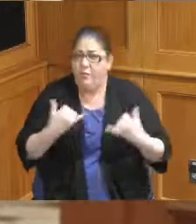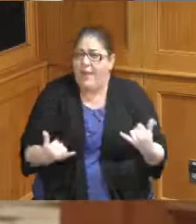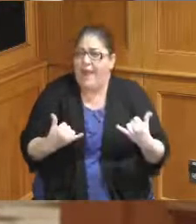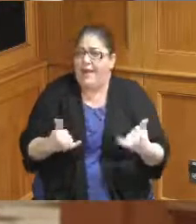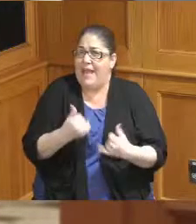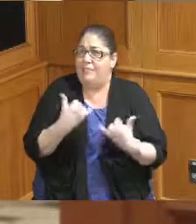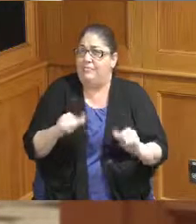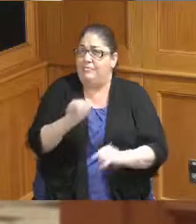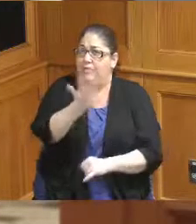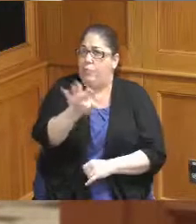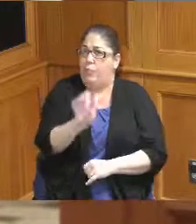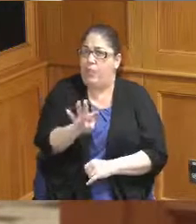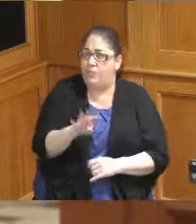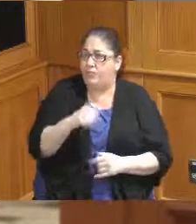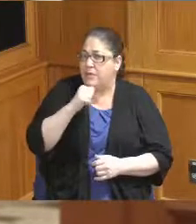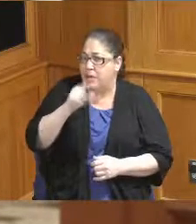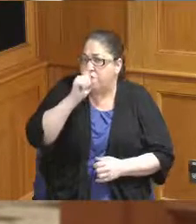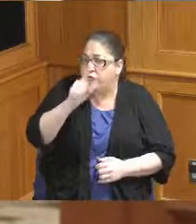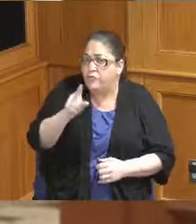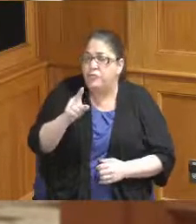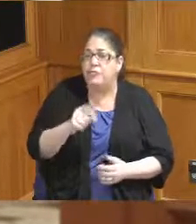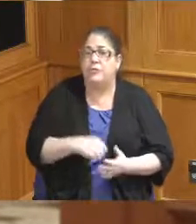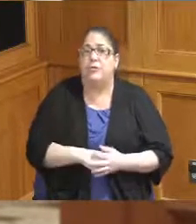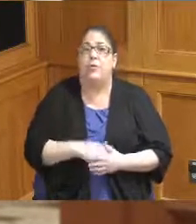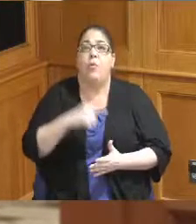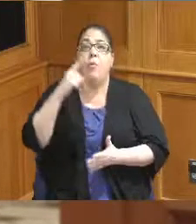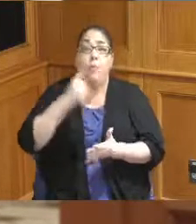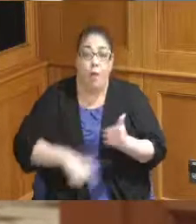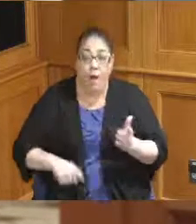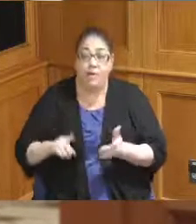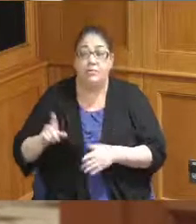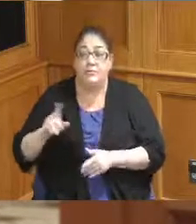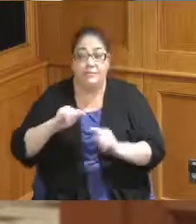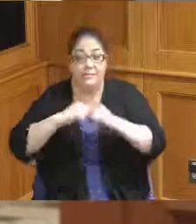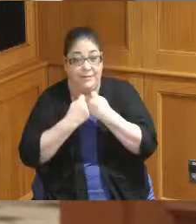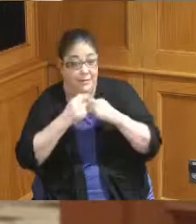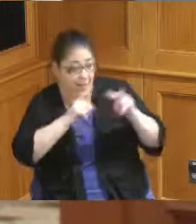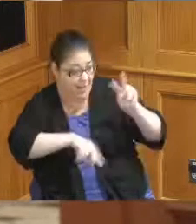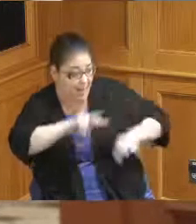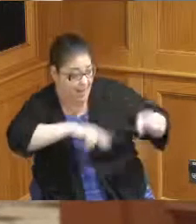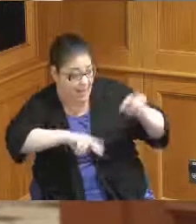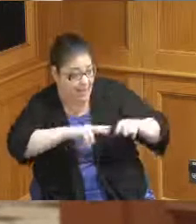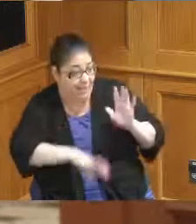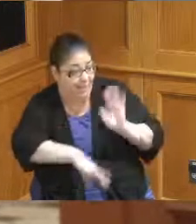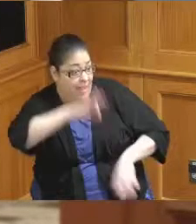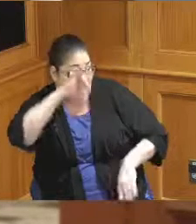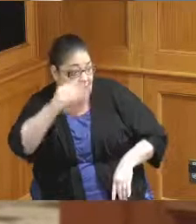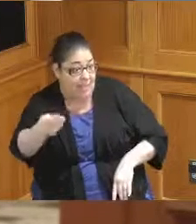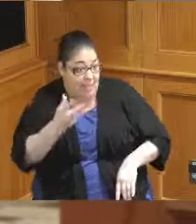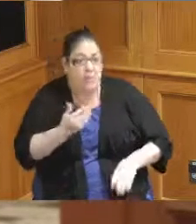now but as soon as I have any kind of an update on that I will let you know okay thank you and